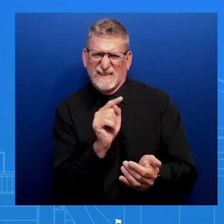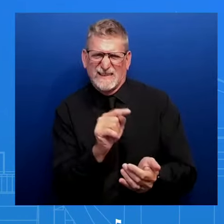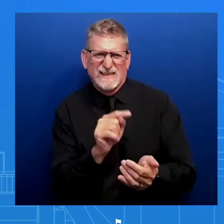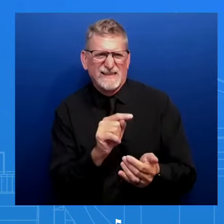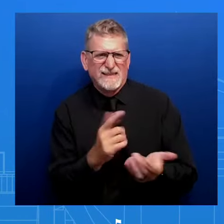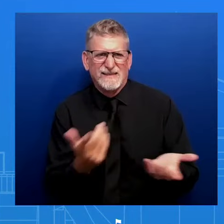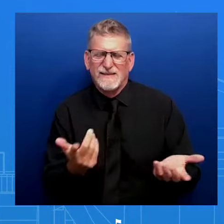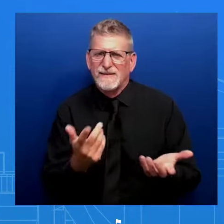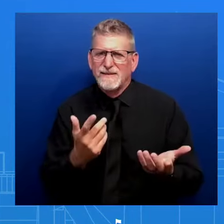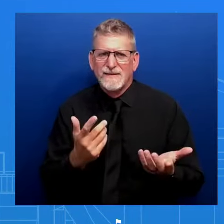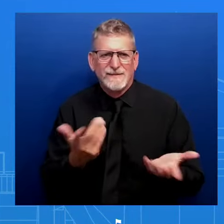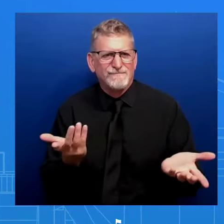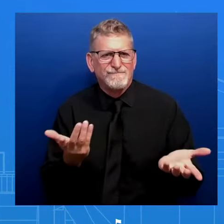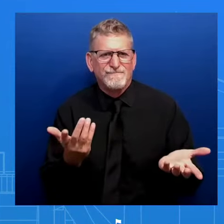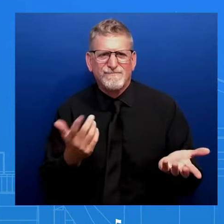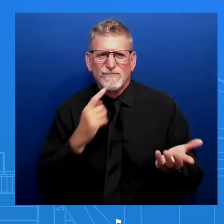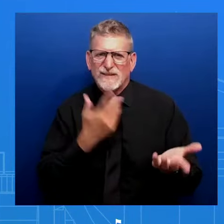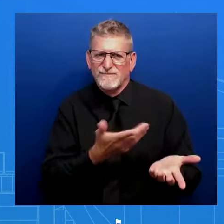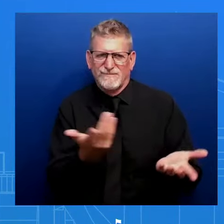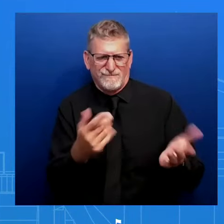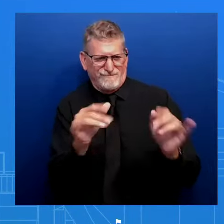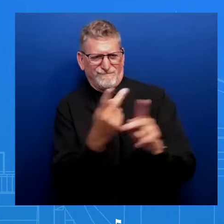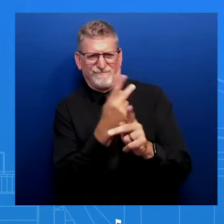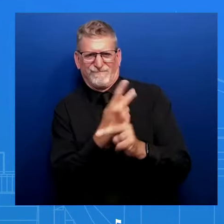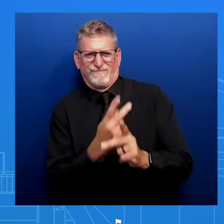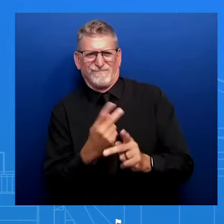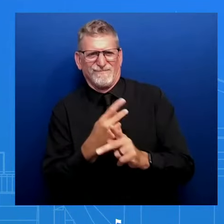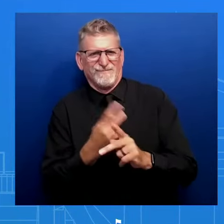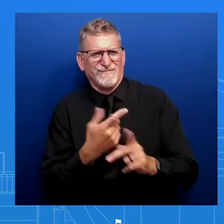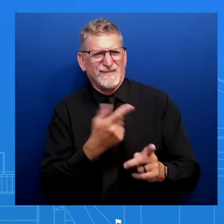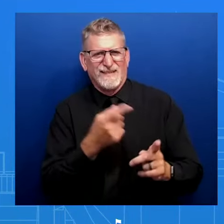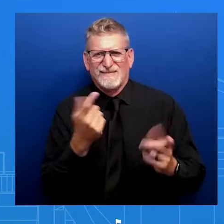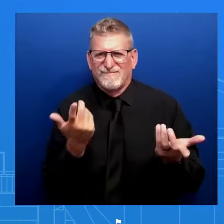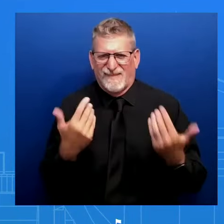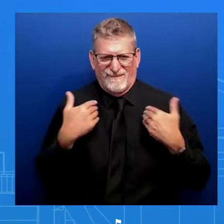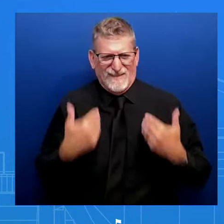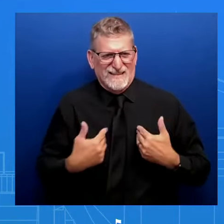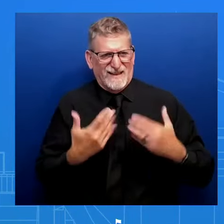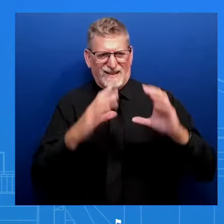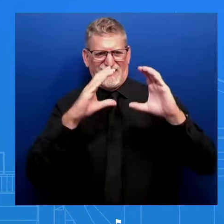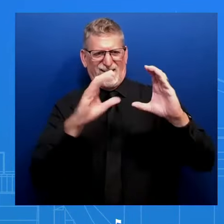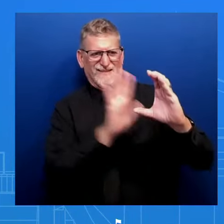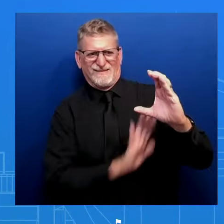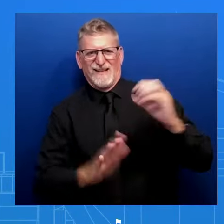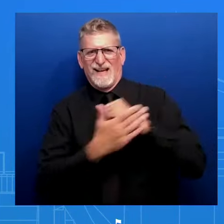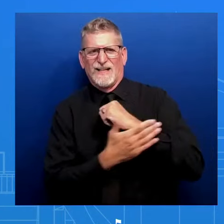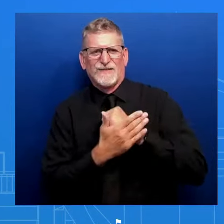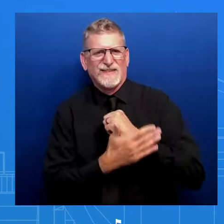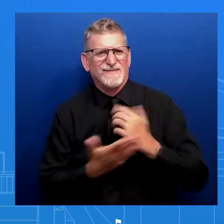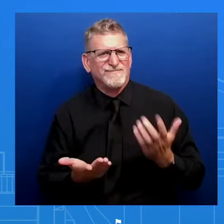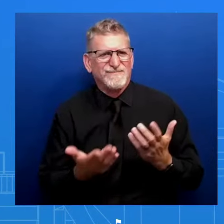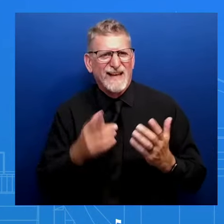with our partners in Europe to see if there is other overland ways to -- to do it. The Press: A second question, if I may. Is -- is there an agreement between the U.S.